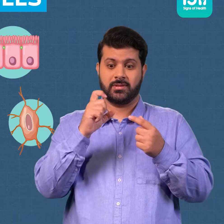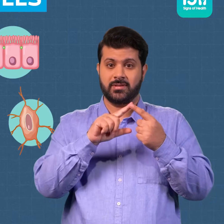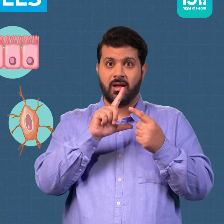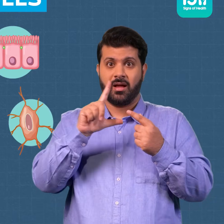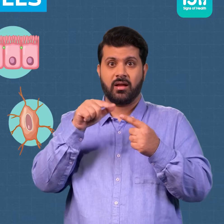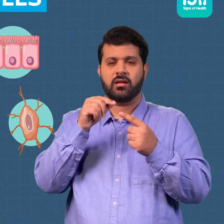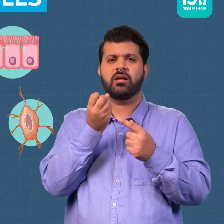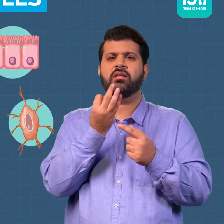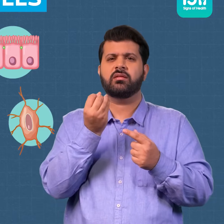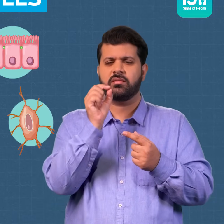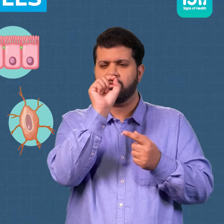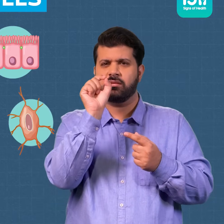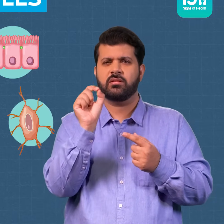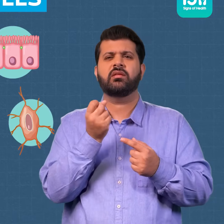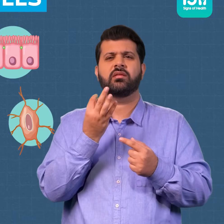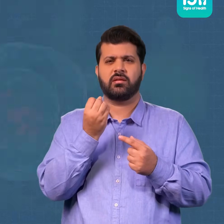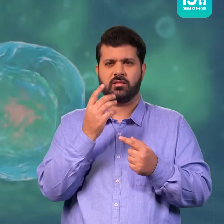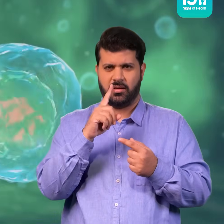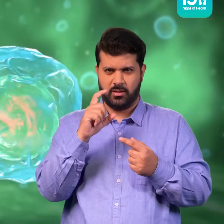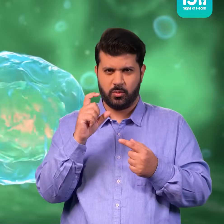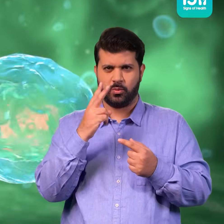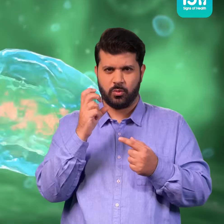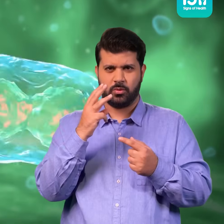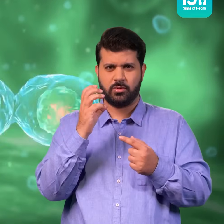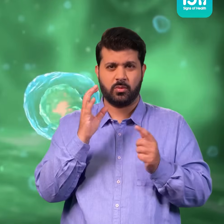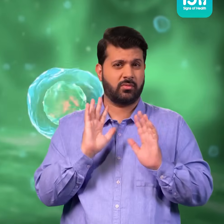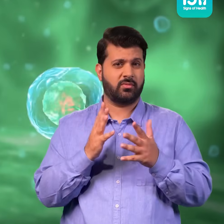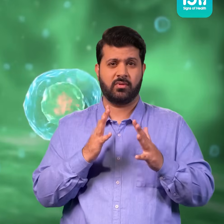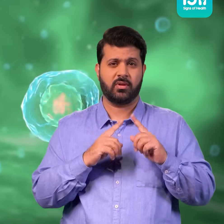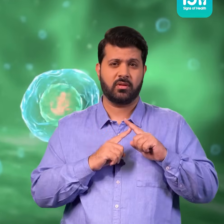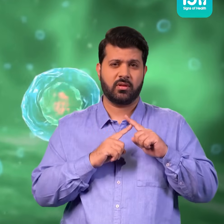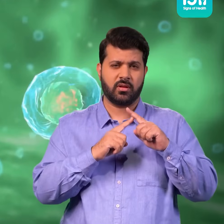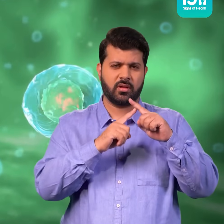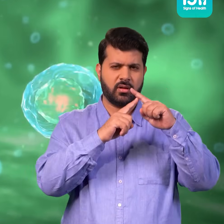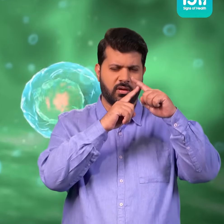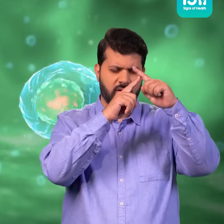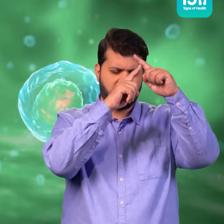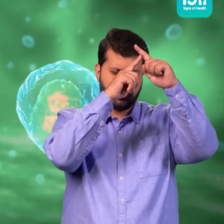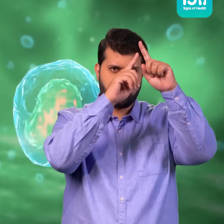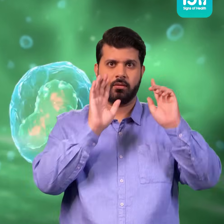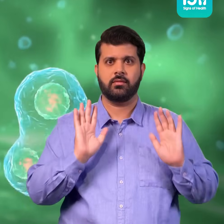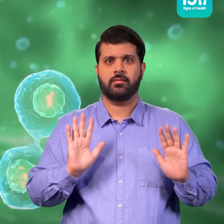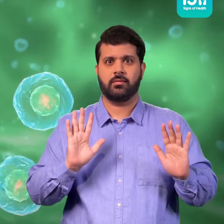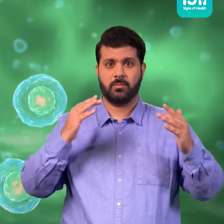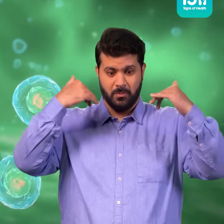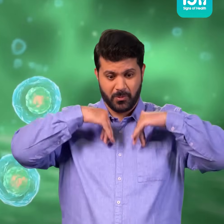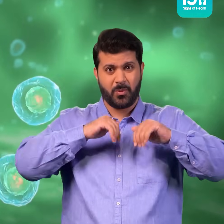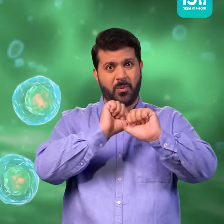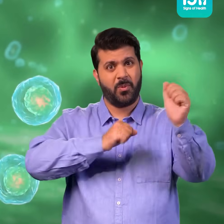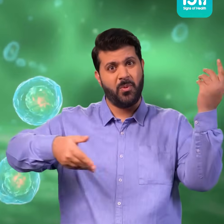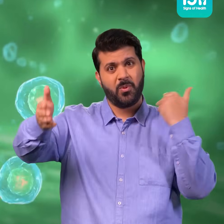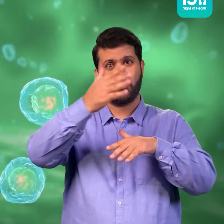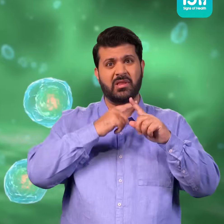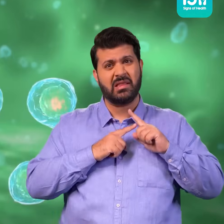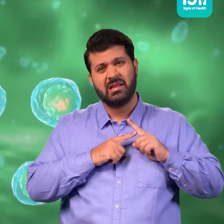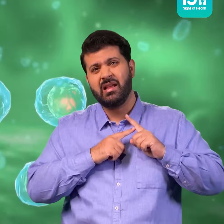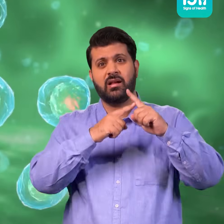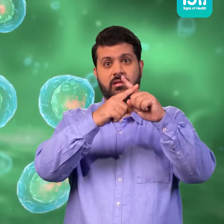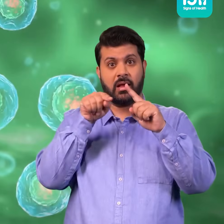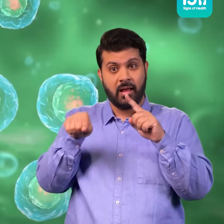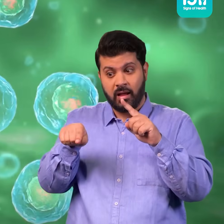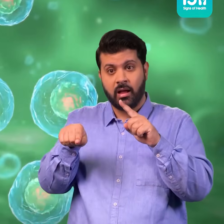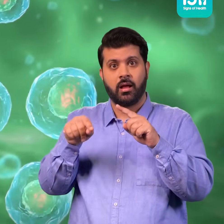You might think there are only a few crores, but in reality, the human body has trillions of cells.